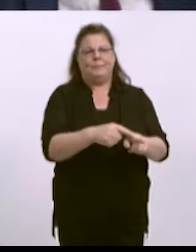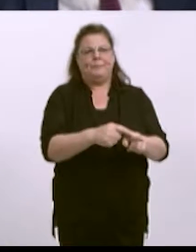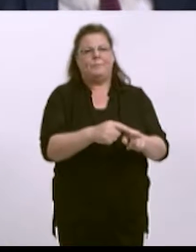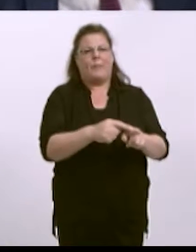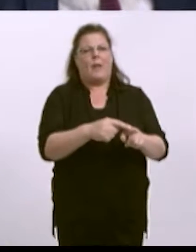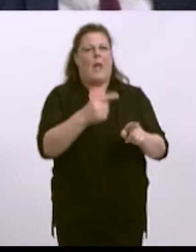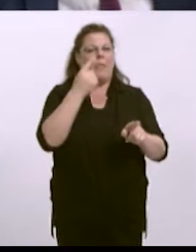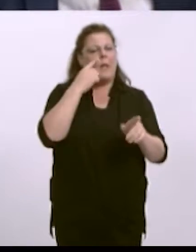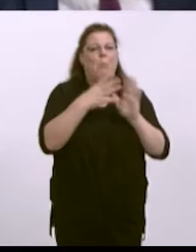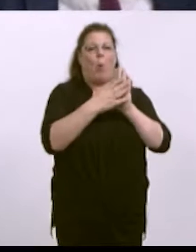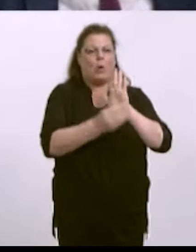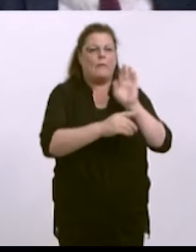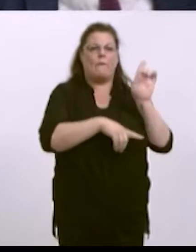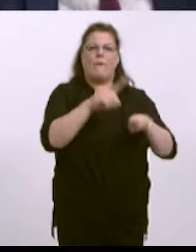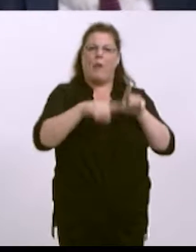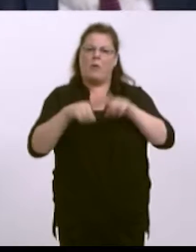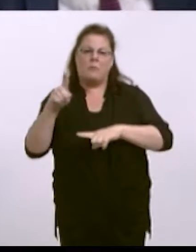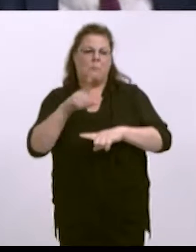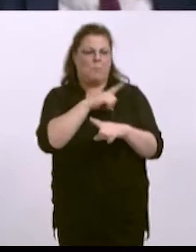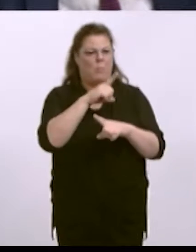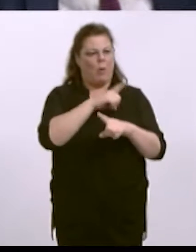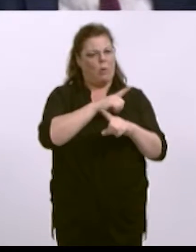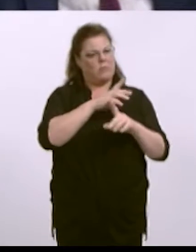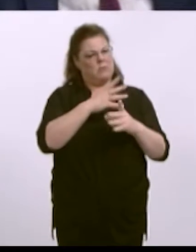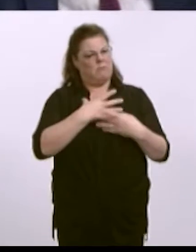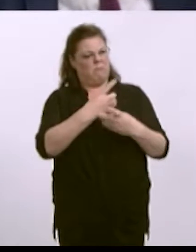model will vary according to the preferences of those who deliver the service.